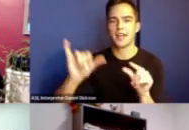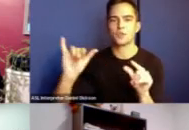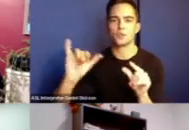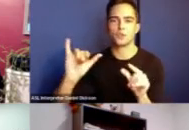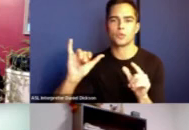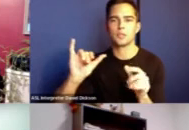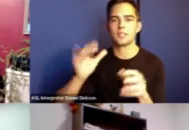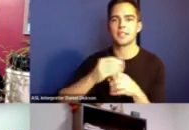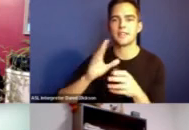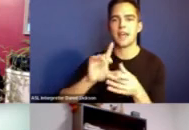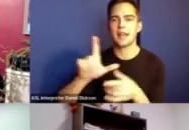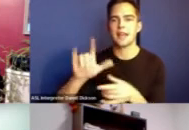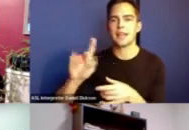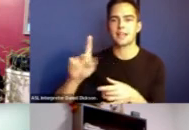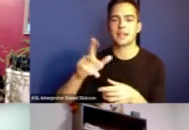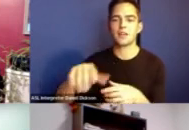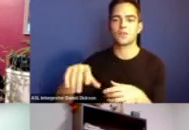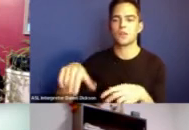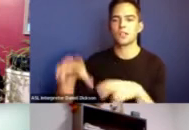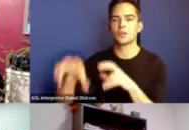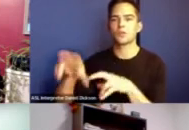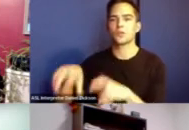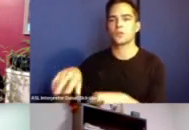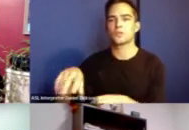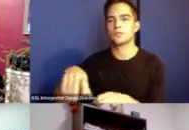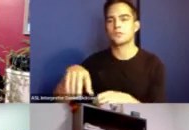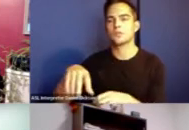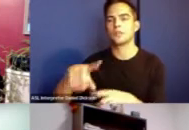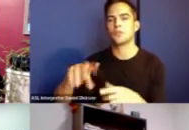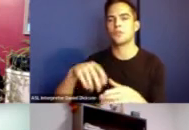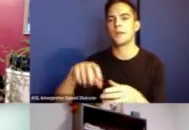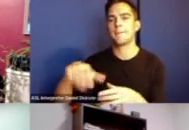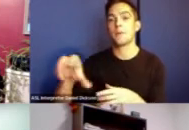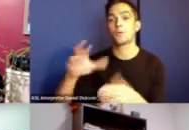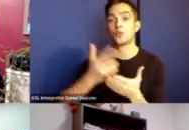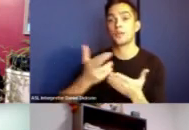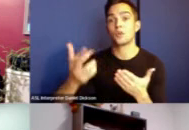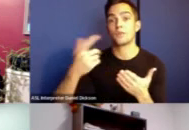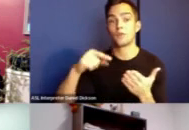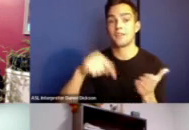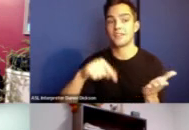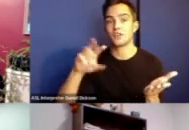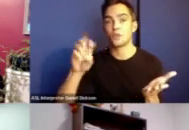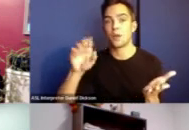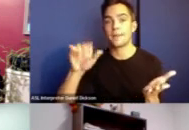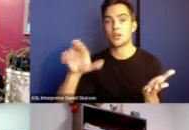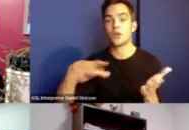to get that link, and we'll include those when we post the resources for this webinar. I